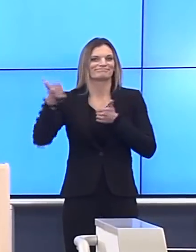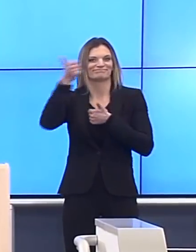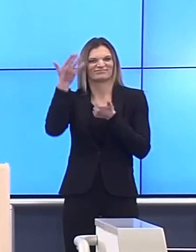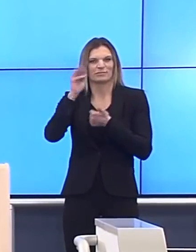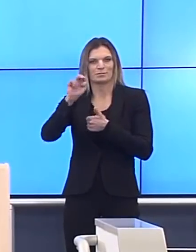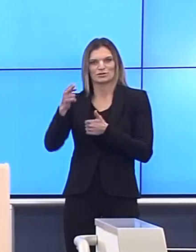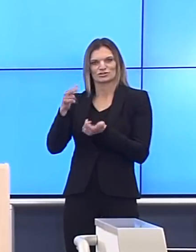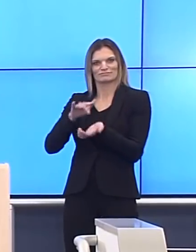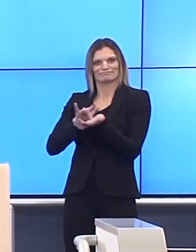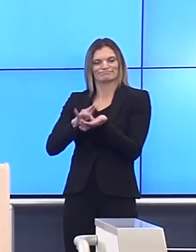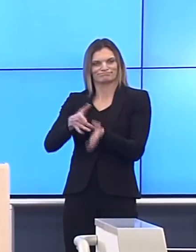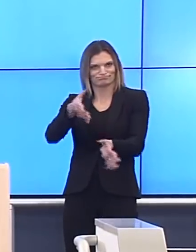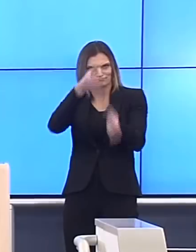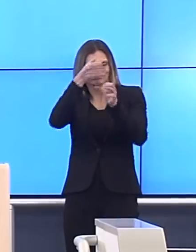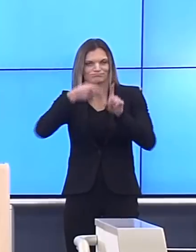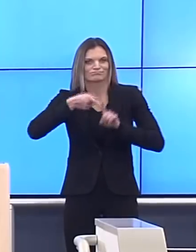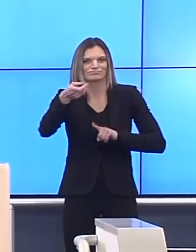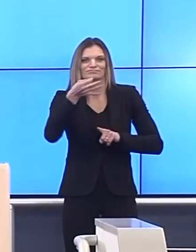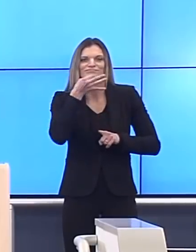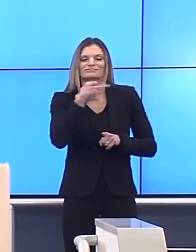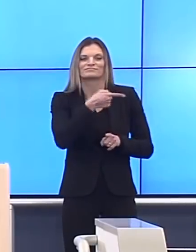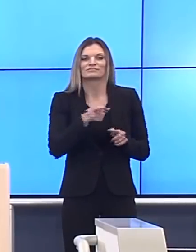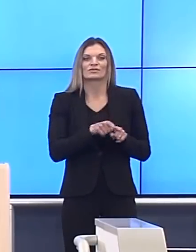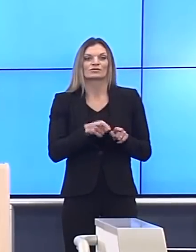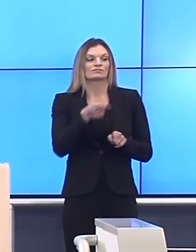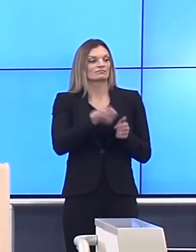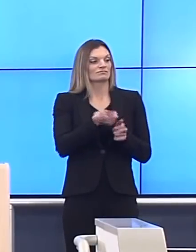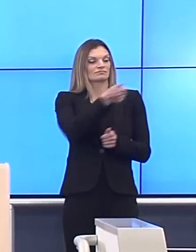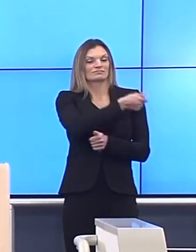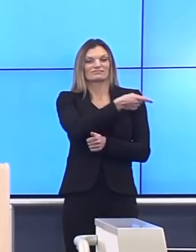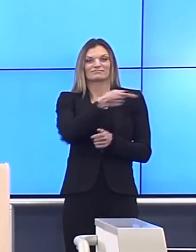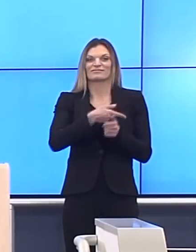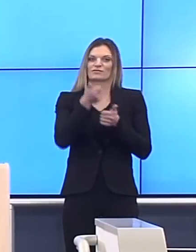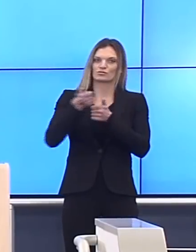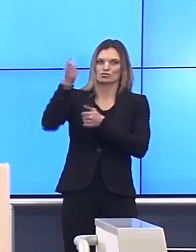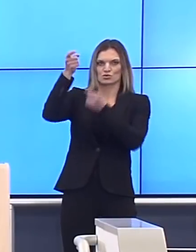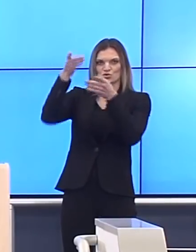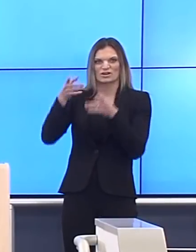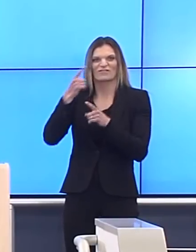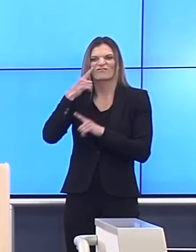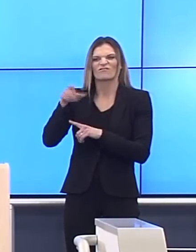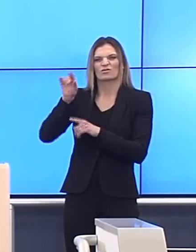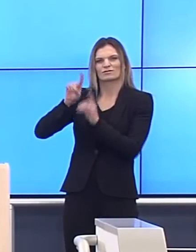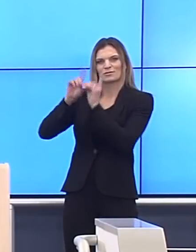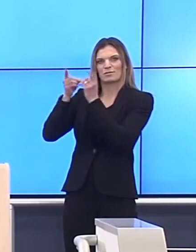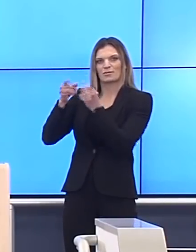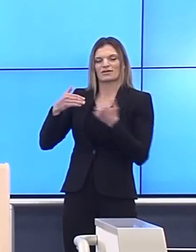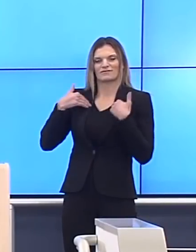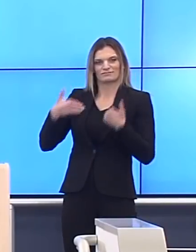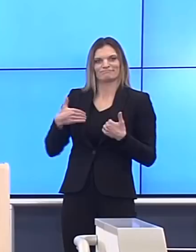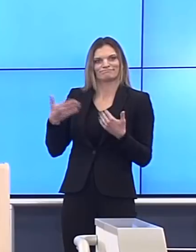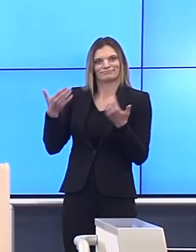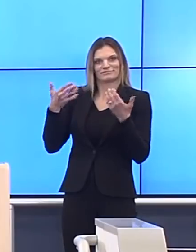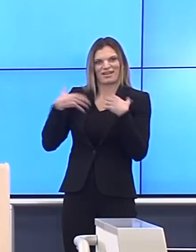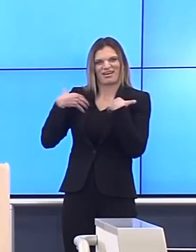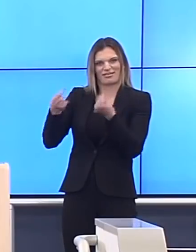TO WHAT WE SAW EARLIER IN THE OFFICE NOT CONFIRMING ANYTHING OUT AHEAD OF THIS PRESS MEDICAL. EXECUTIVE HERE IN THE STATE